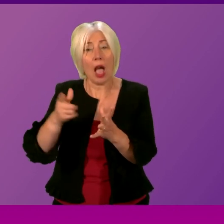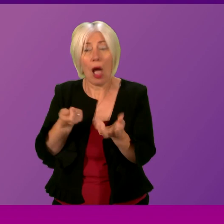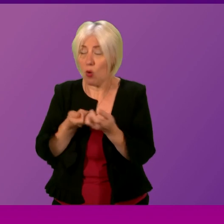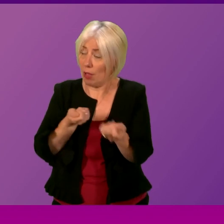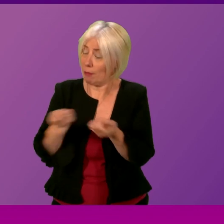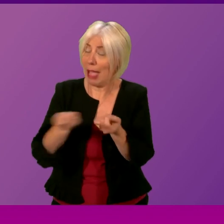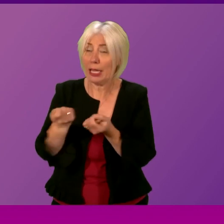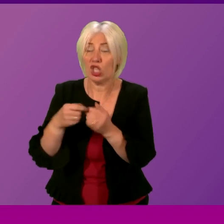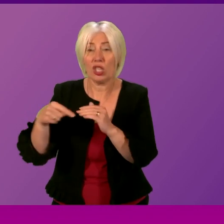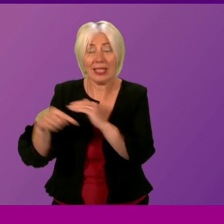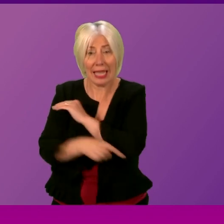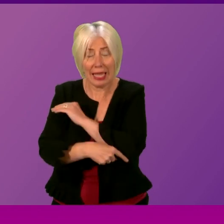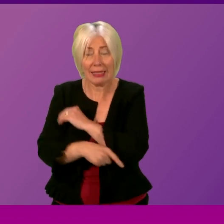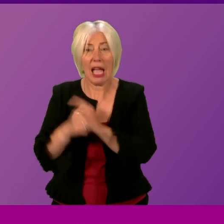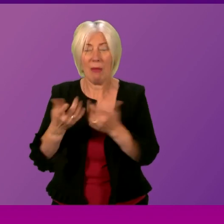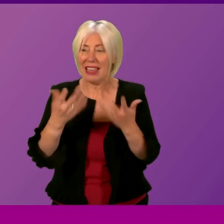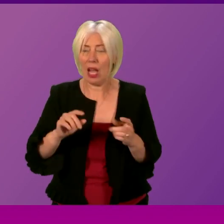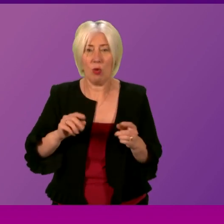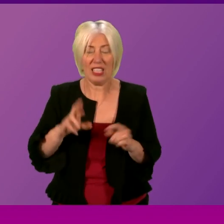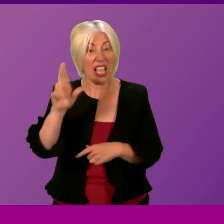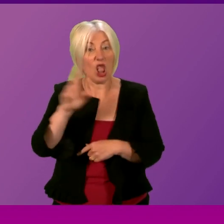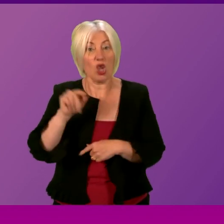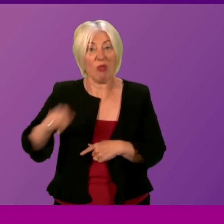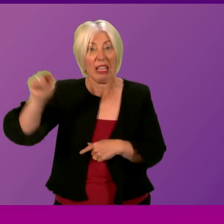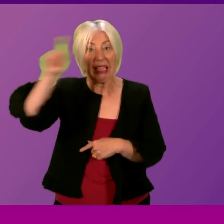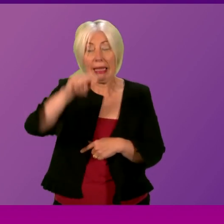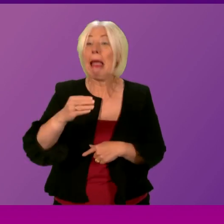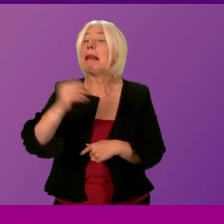councils are writing the debt off and others are resorting to debt collectors. Fifty anti-poverty